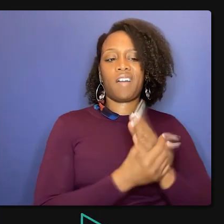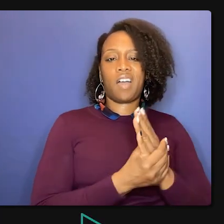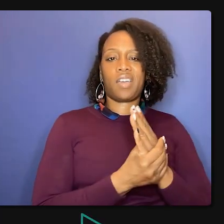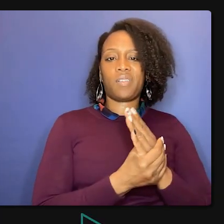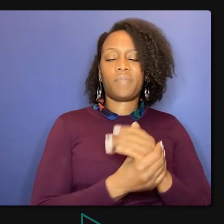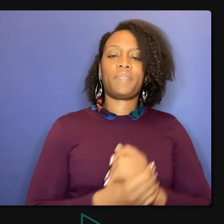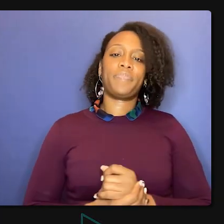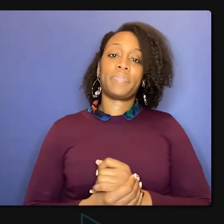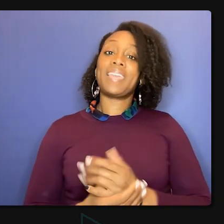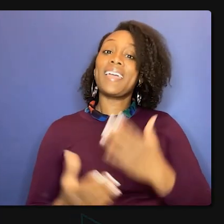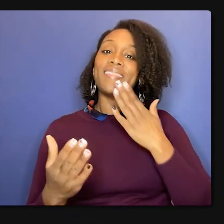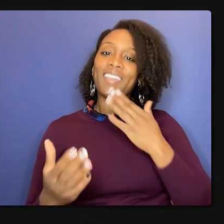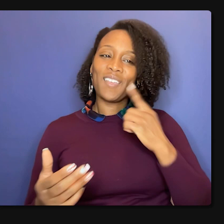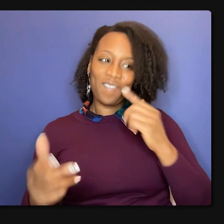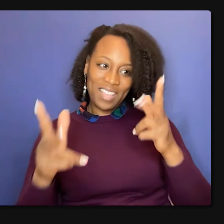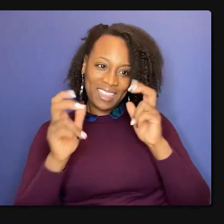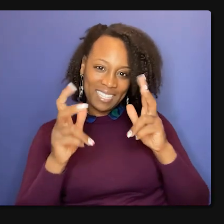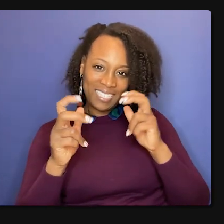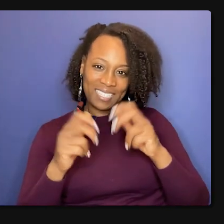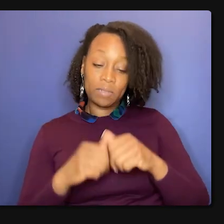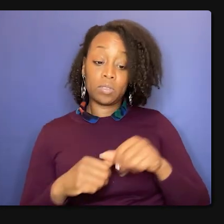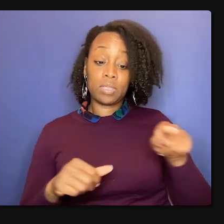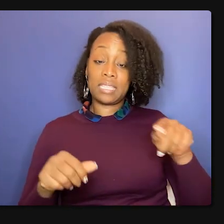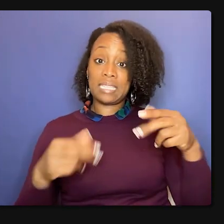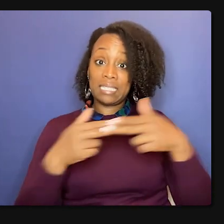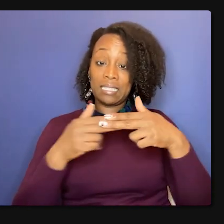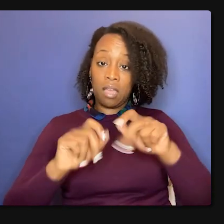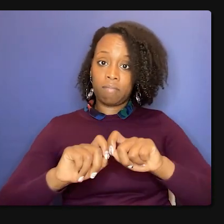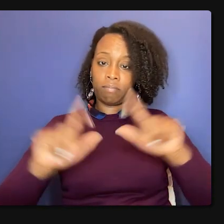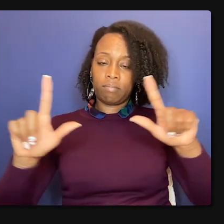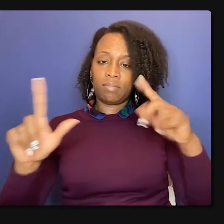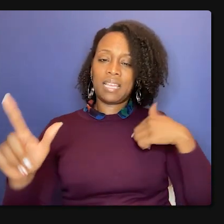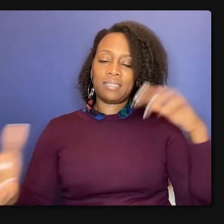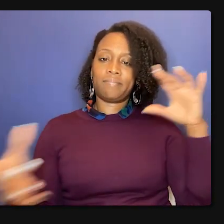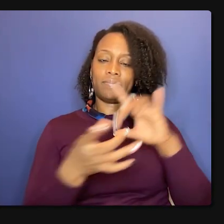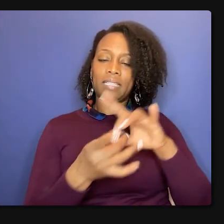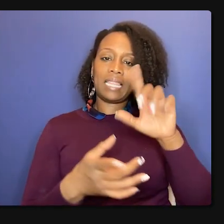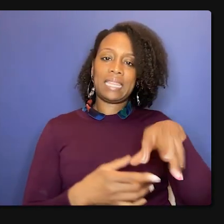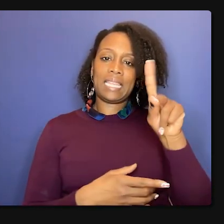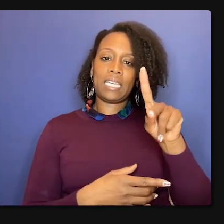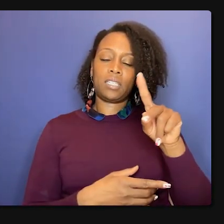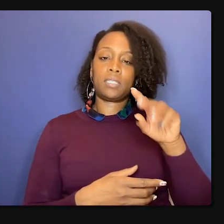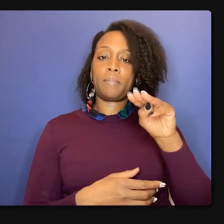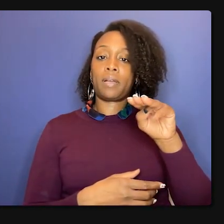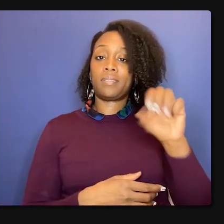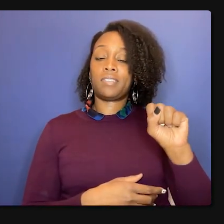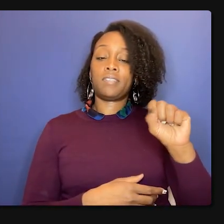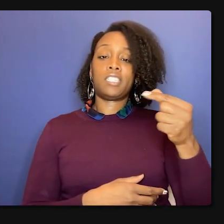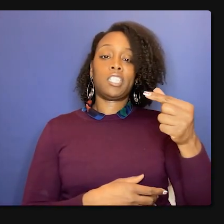And thank you for listening today. So this slide contains a link to the Microsoft GDK that you can use